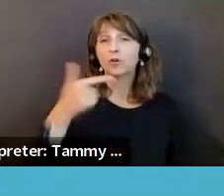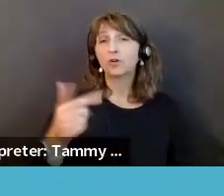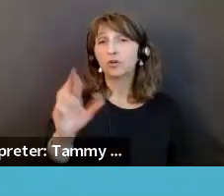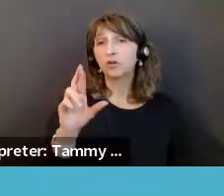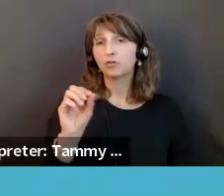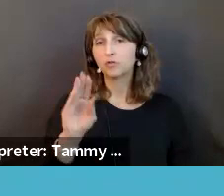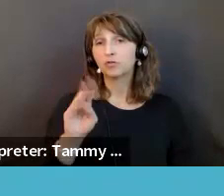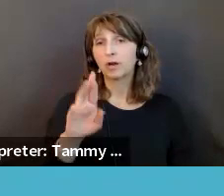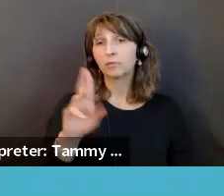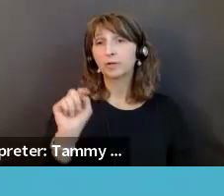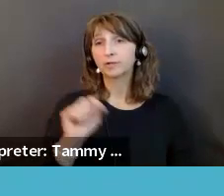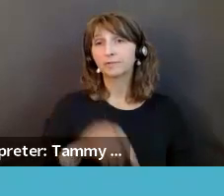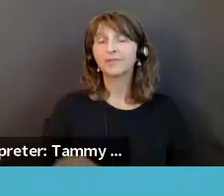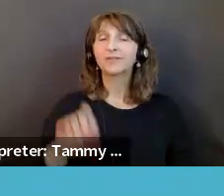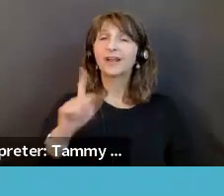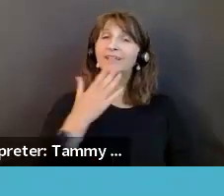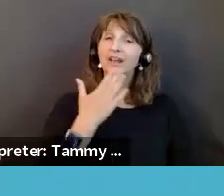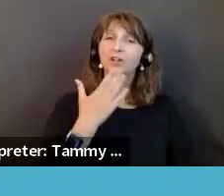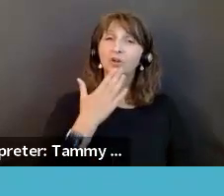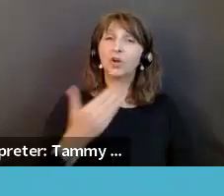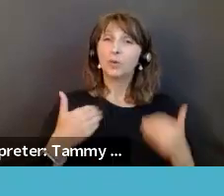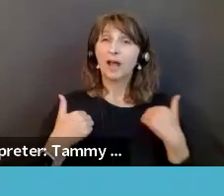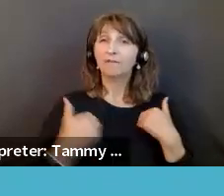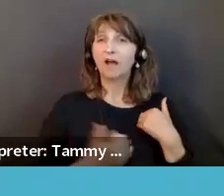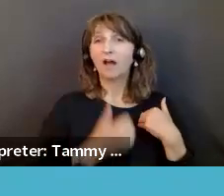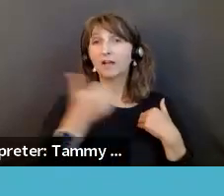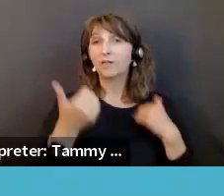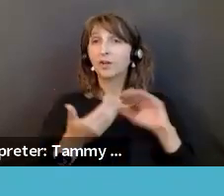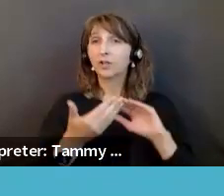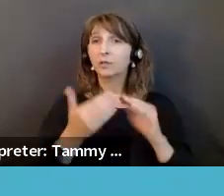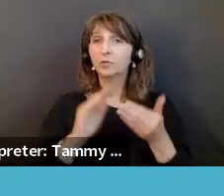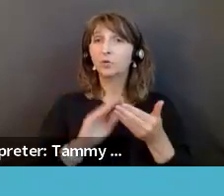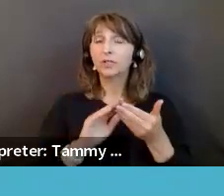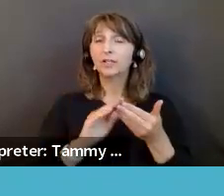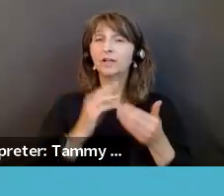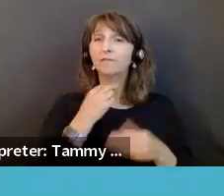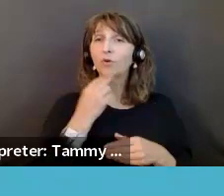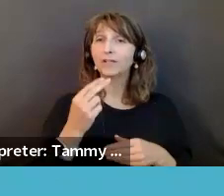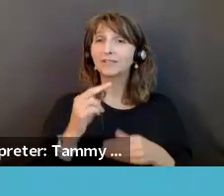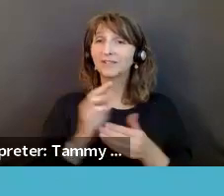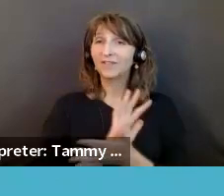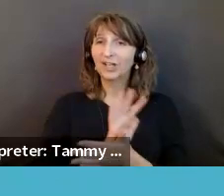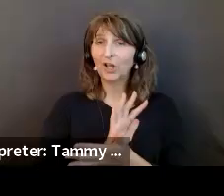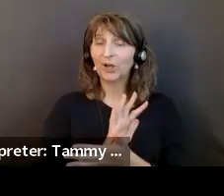Thank you. We have another community voice video coming up, which I will narrate once again.